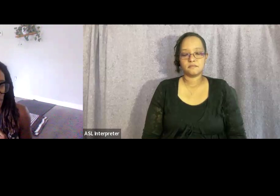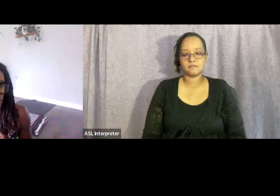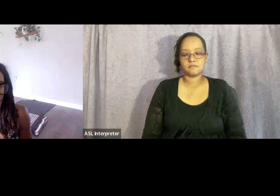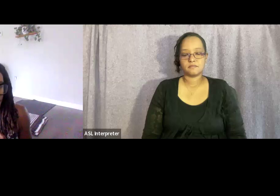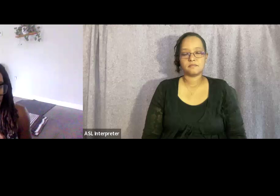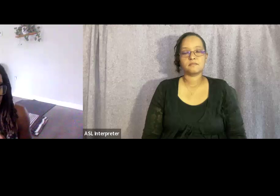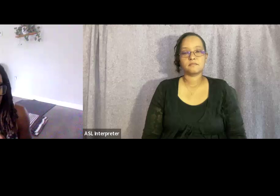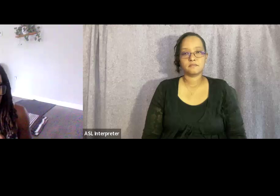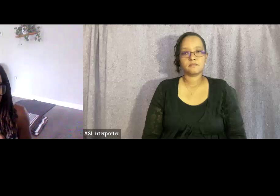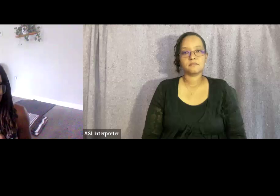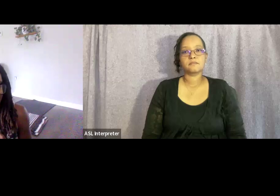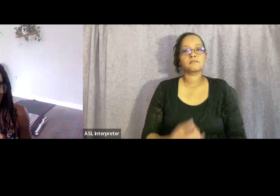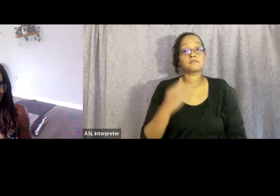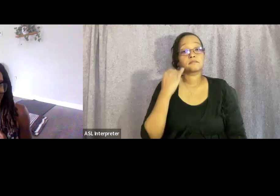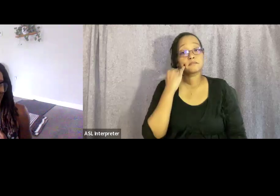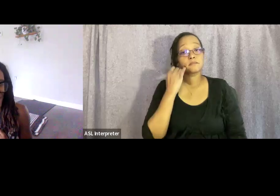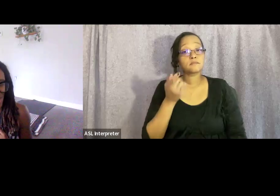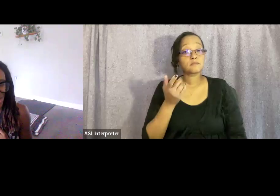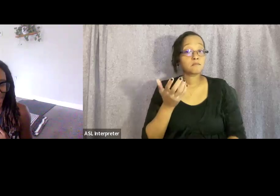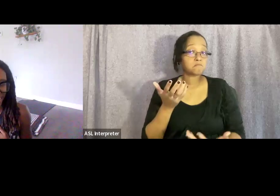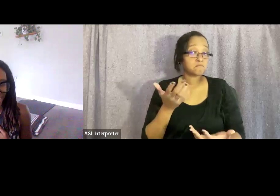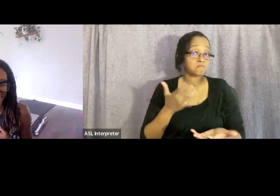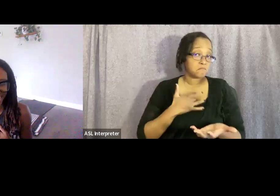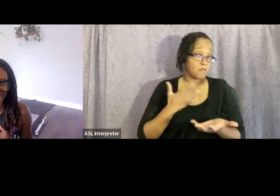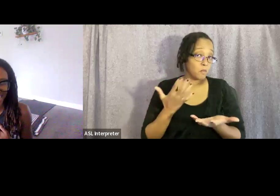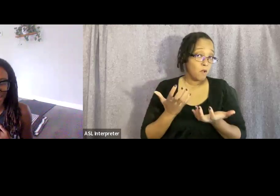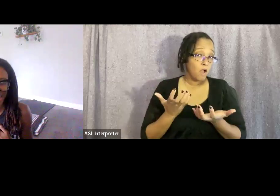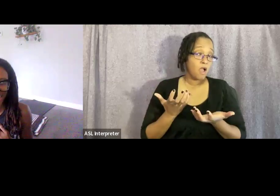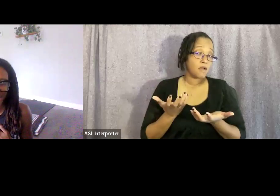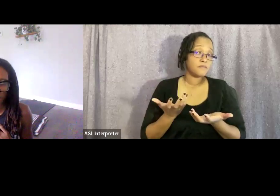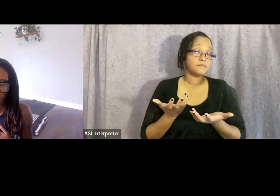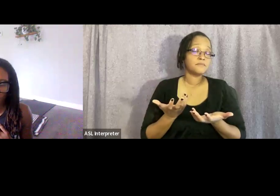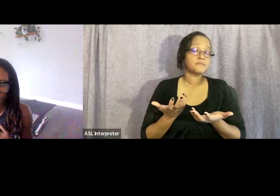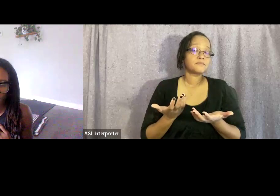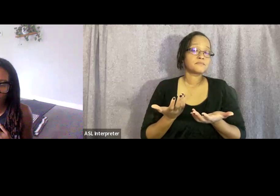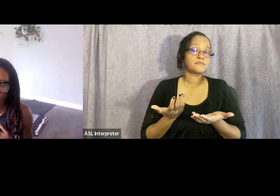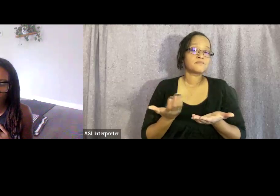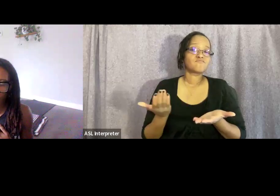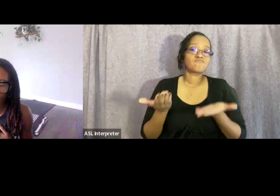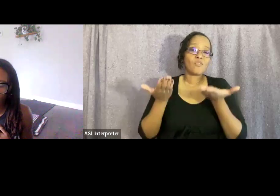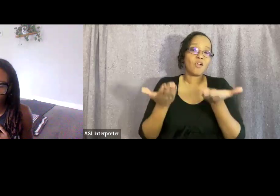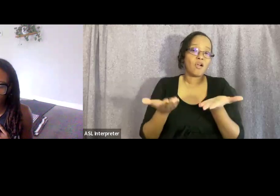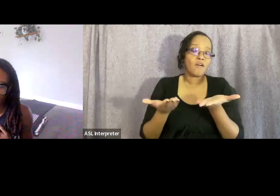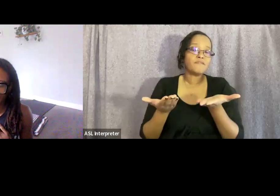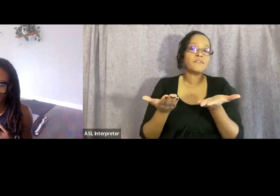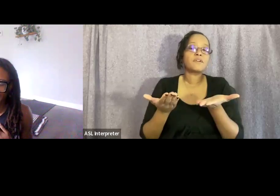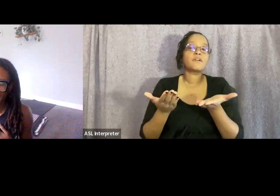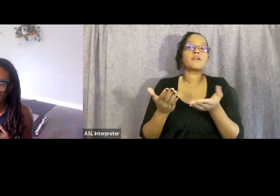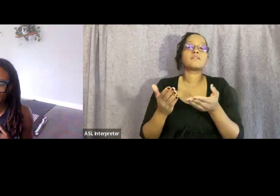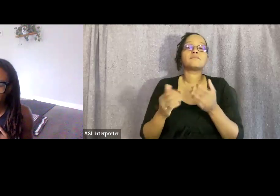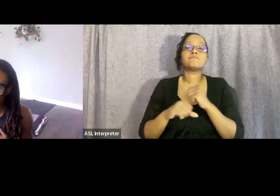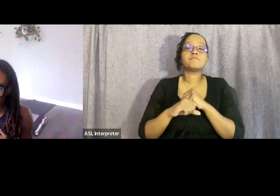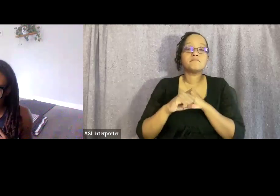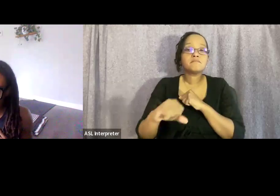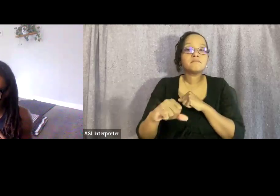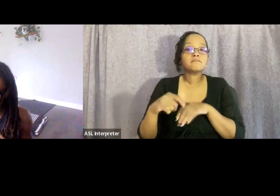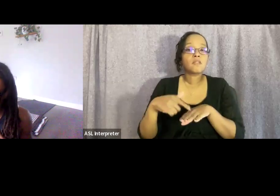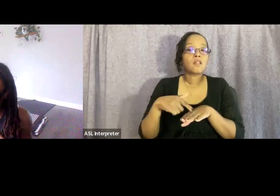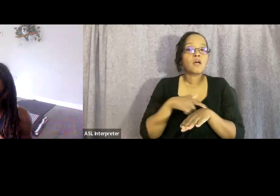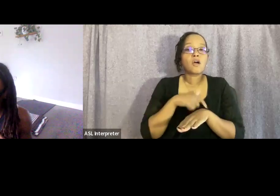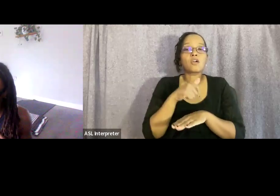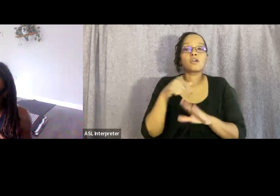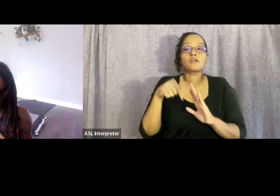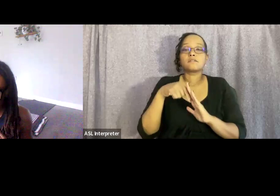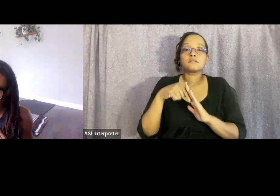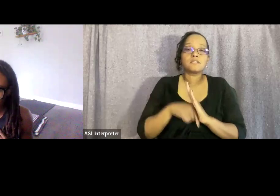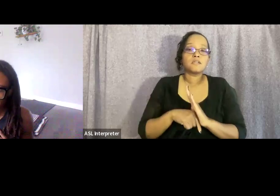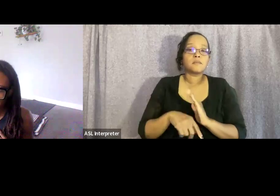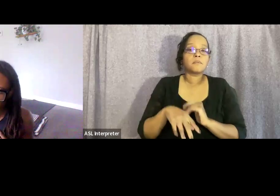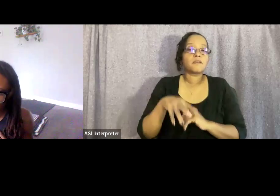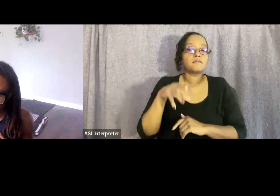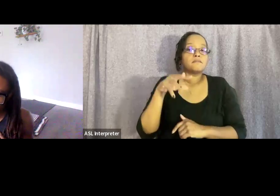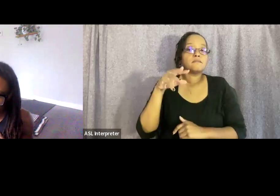If you'd like, you can begin to offer a longer, deeper inhale and exhale.